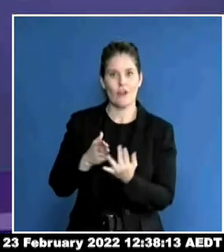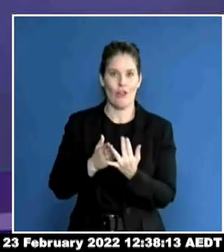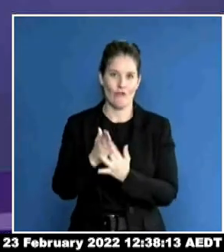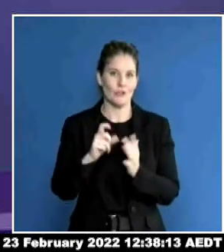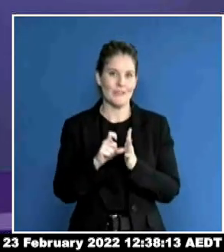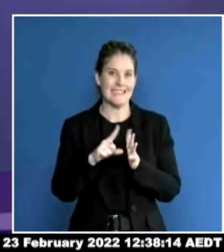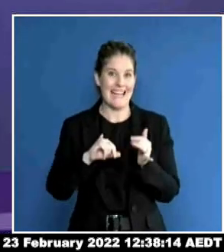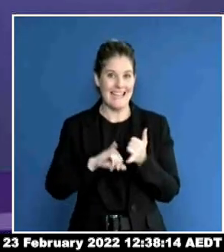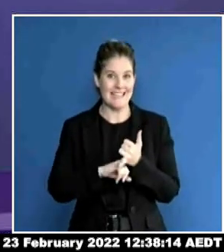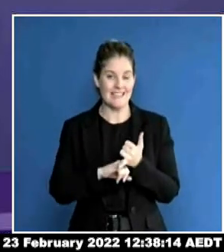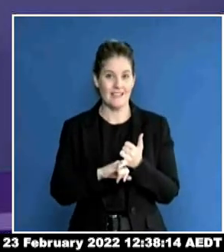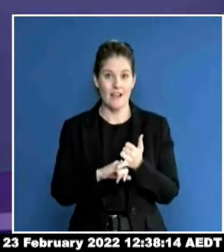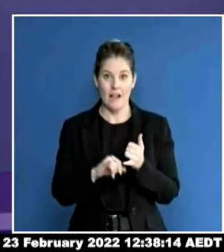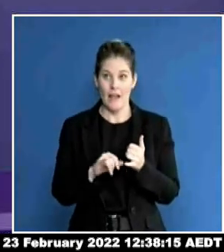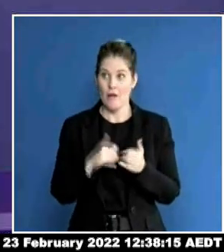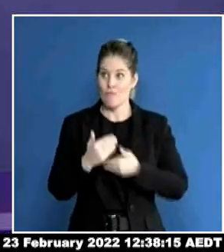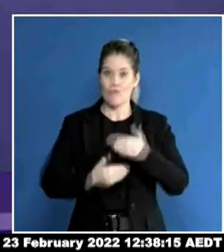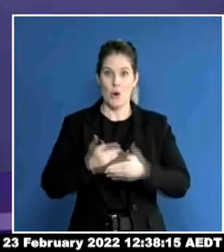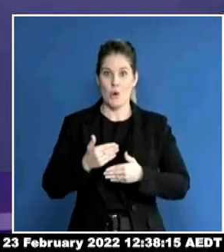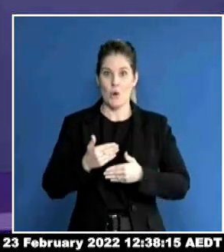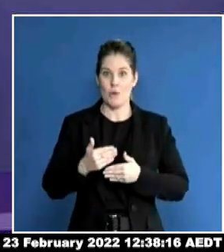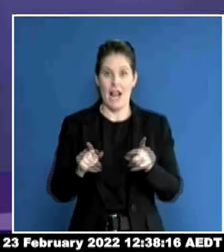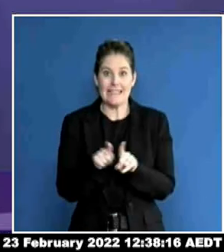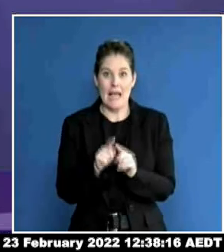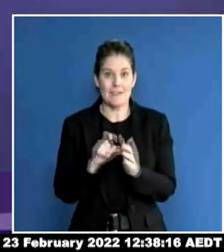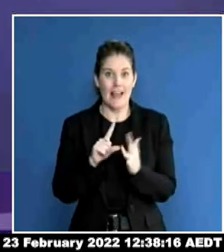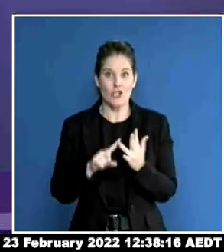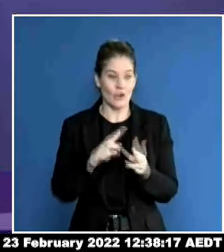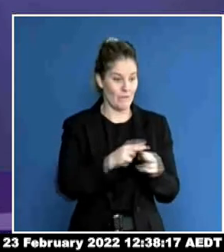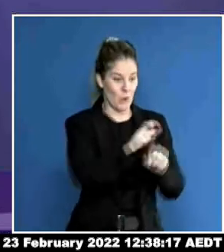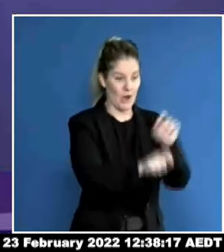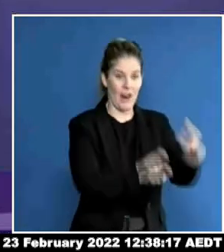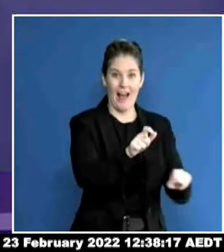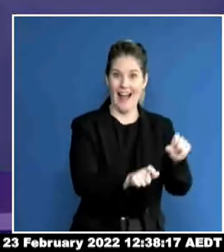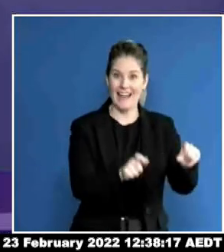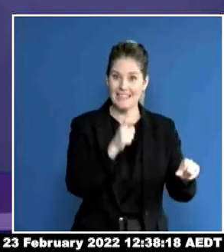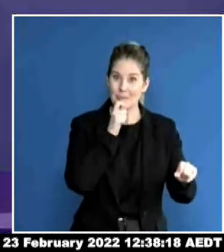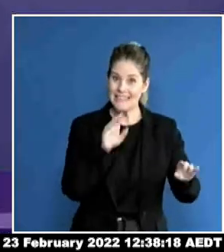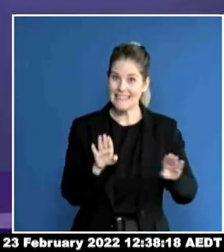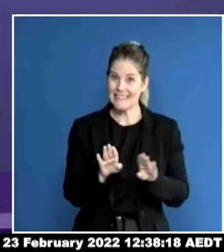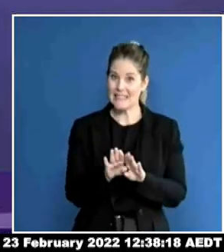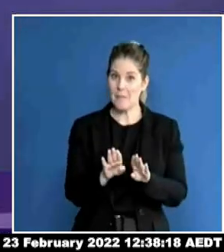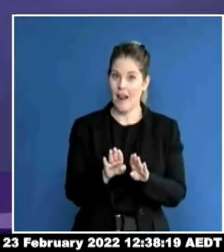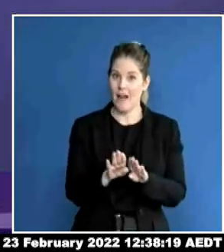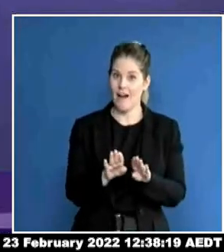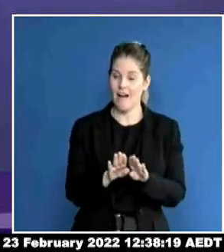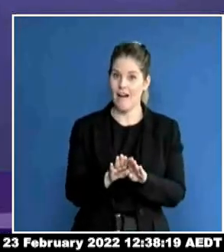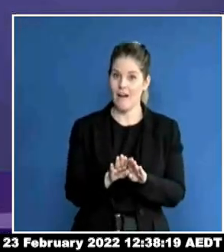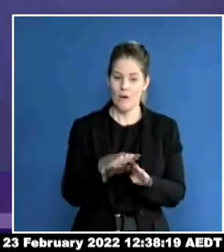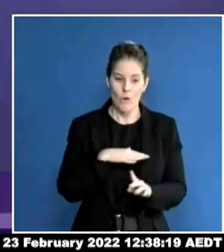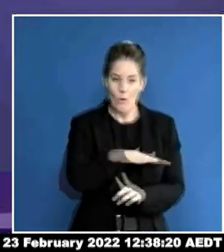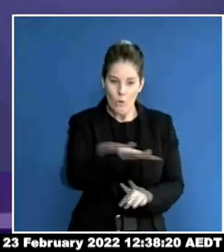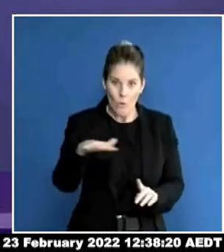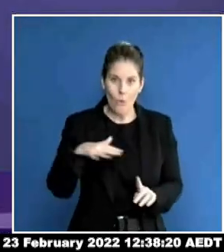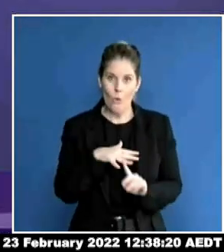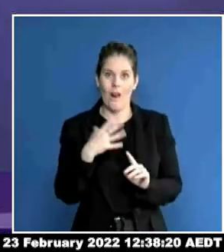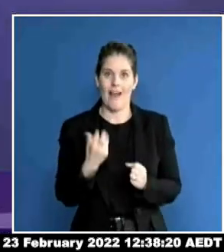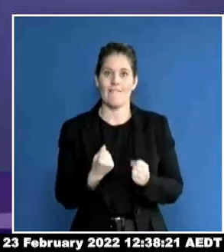So it's a synergy, isn't it? It's an experience where everyone is having those opportunities. Thank you very much for your evidence today.